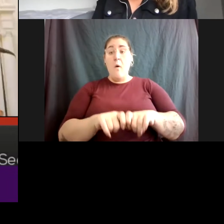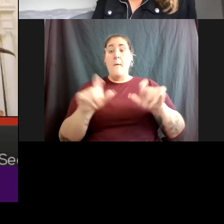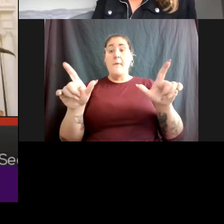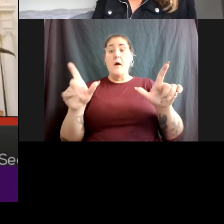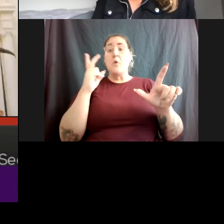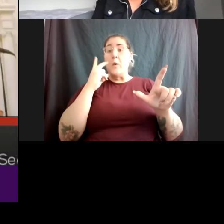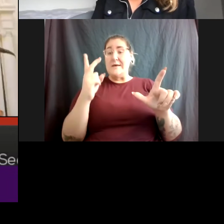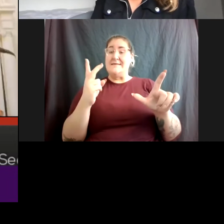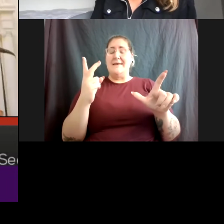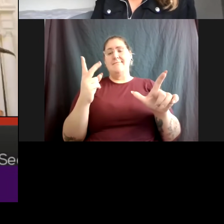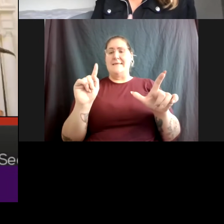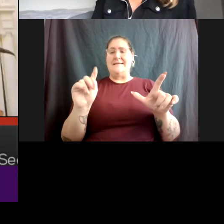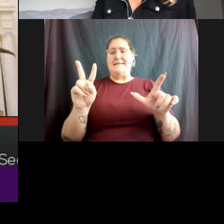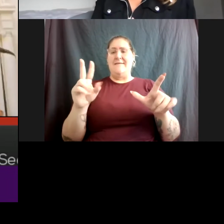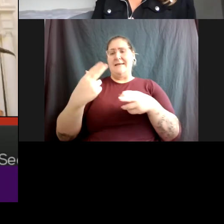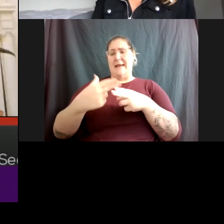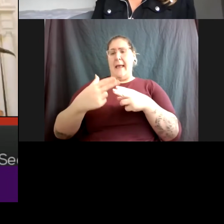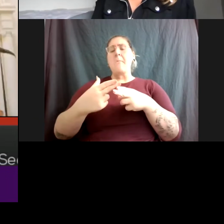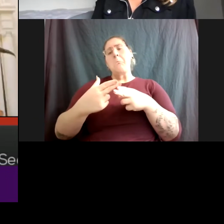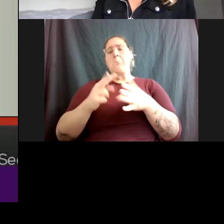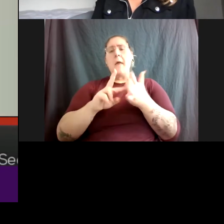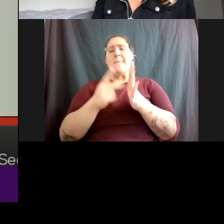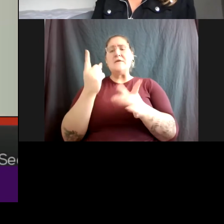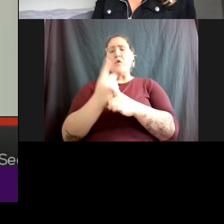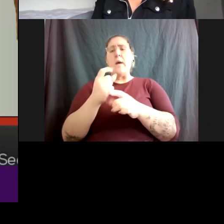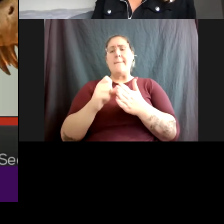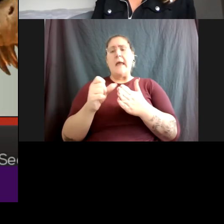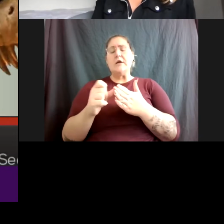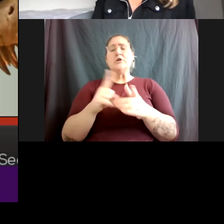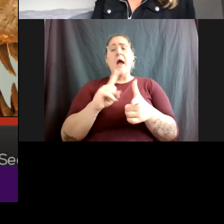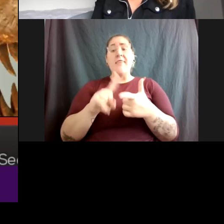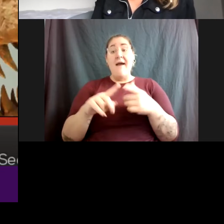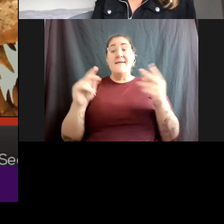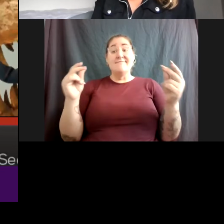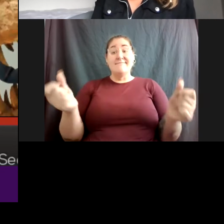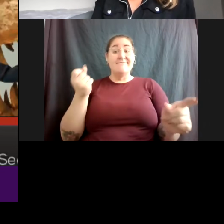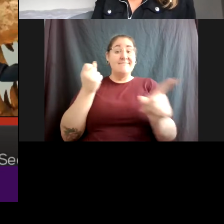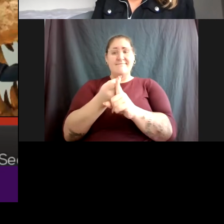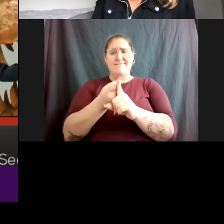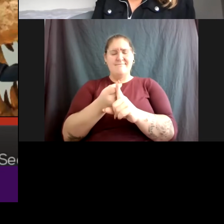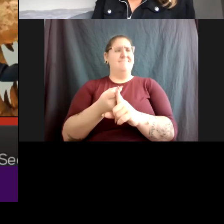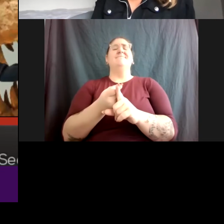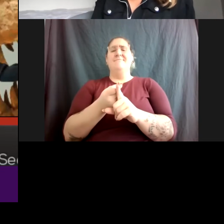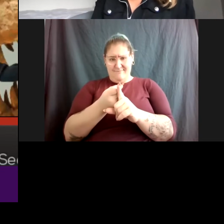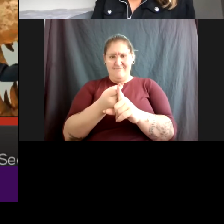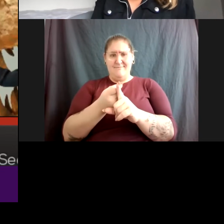on the right page. Suddenly, there is an animation that appears of a dinosaur with Lincoln